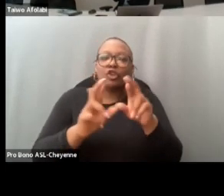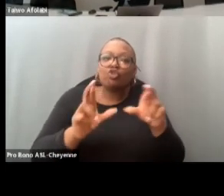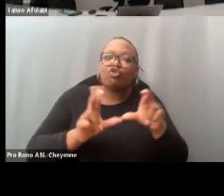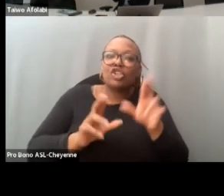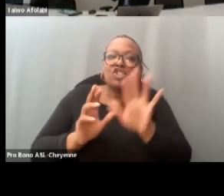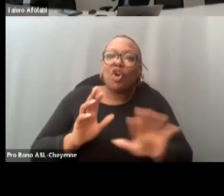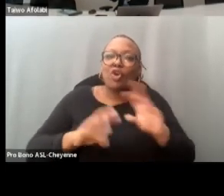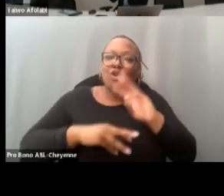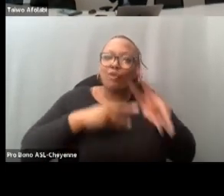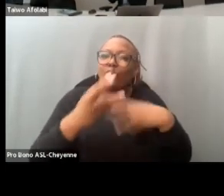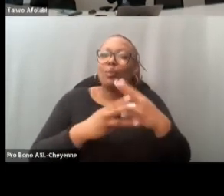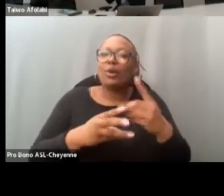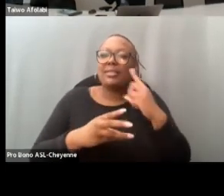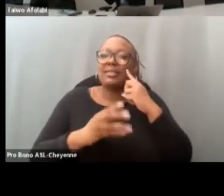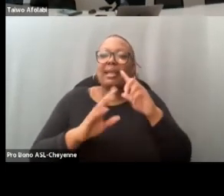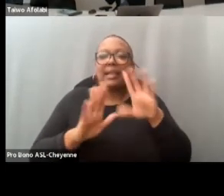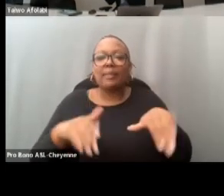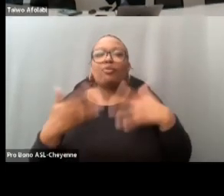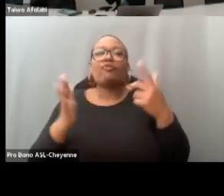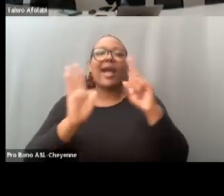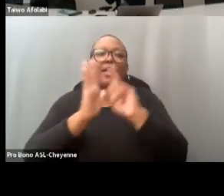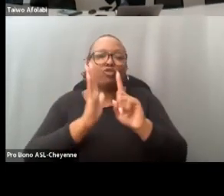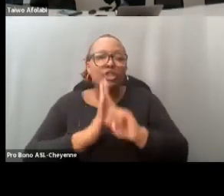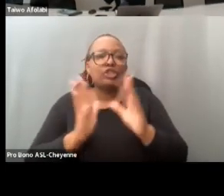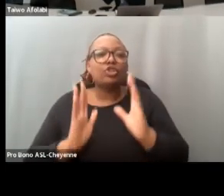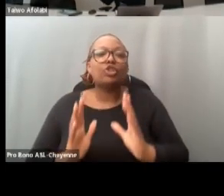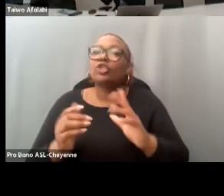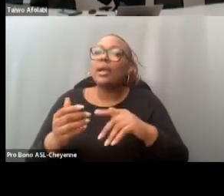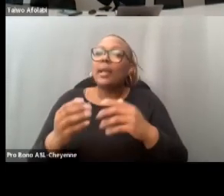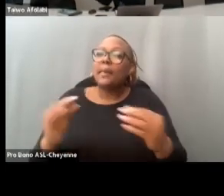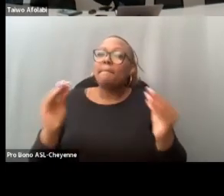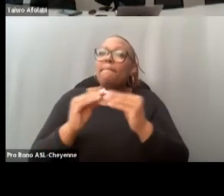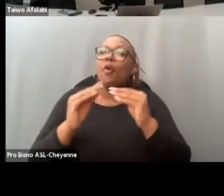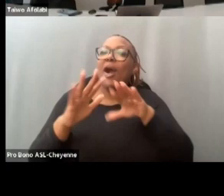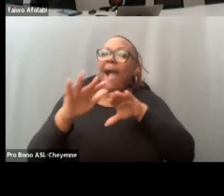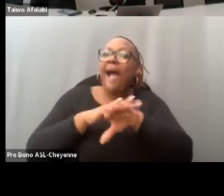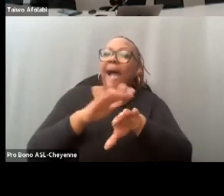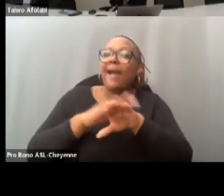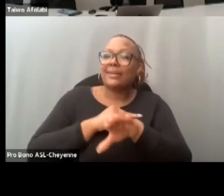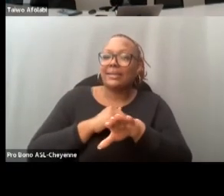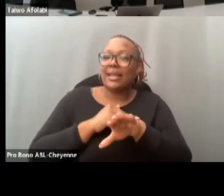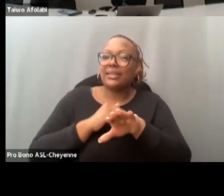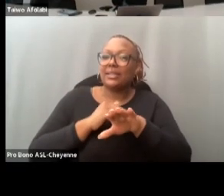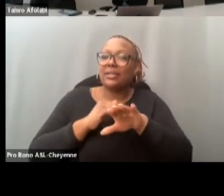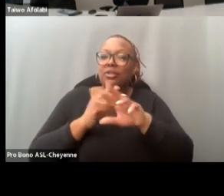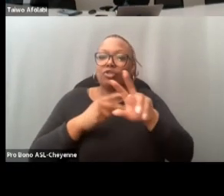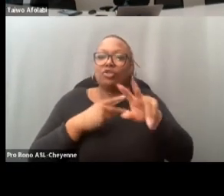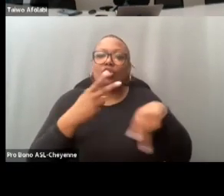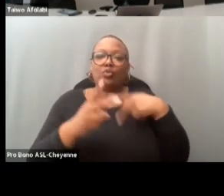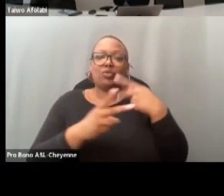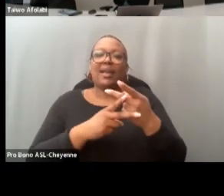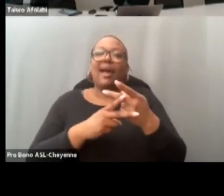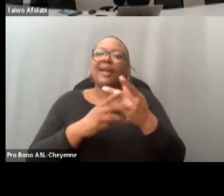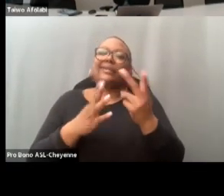that they can give us, give researchers and you know, more access to those resources